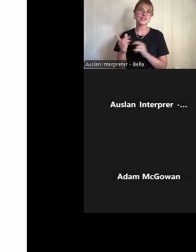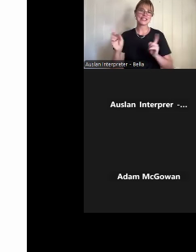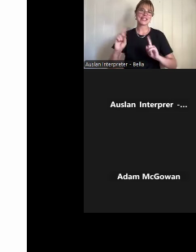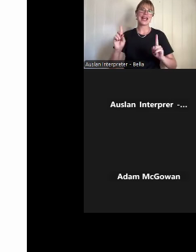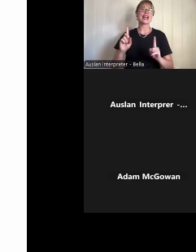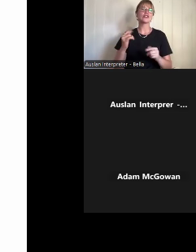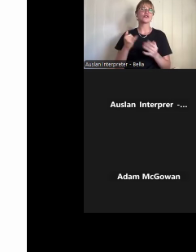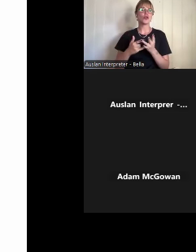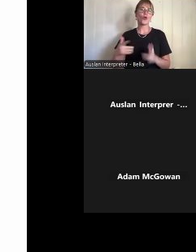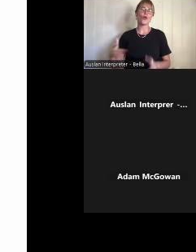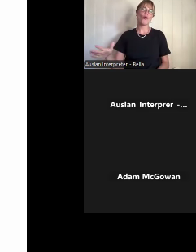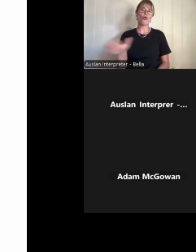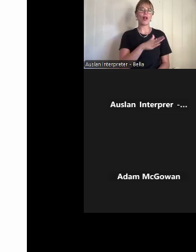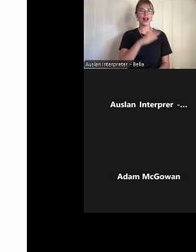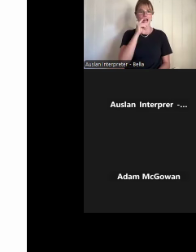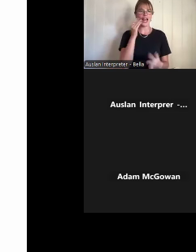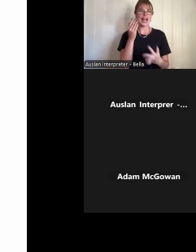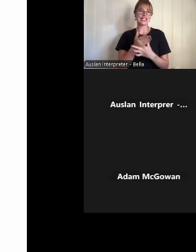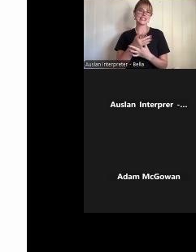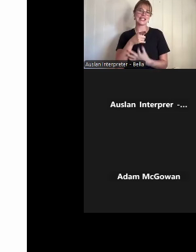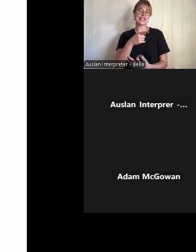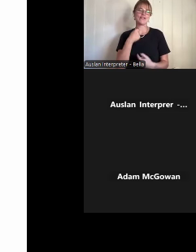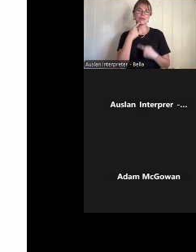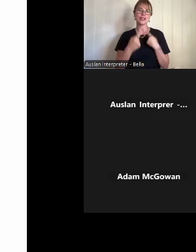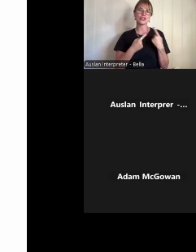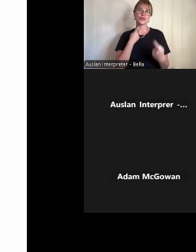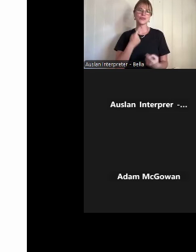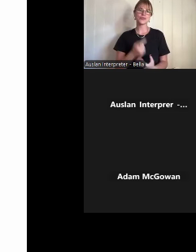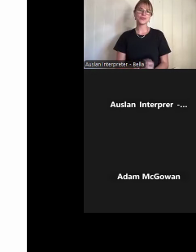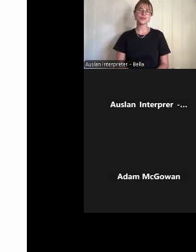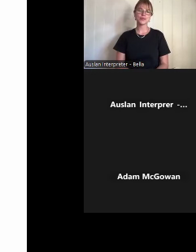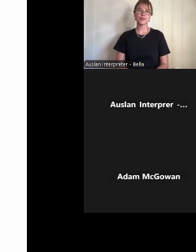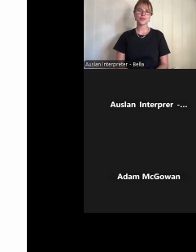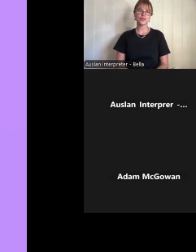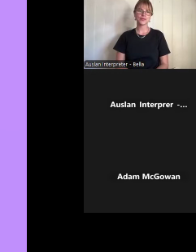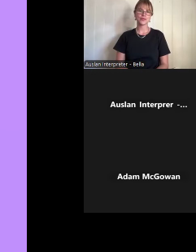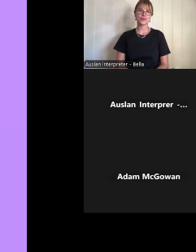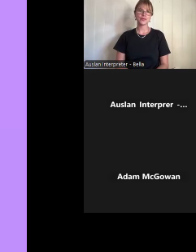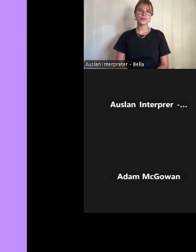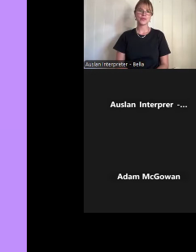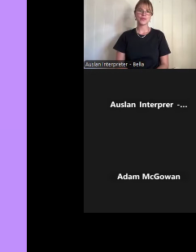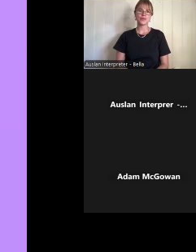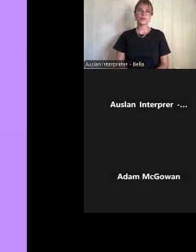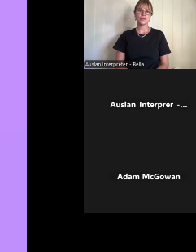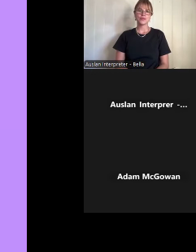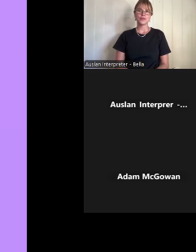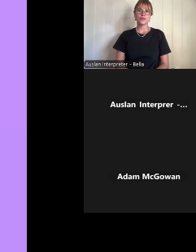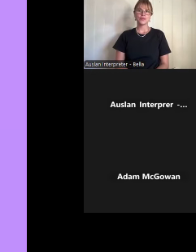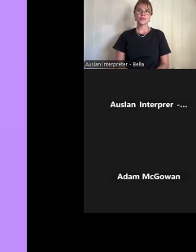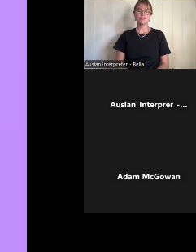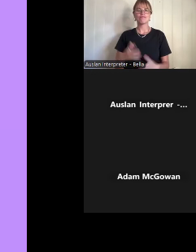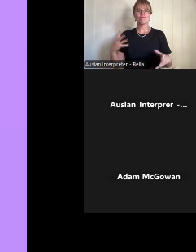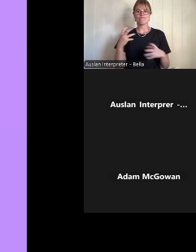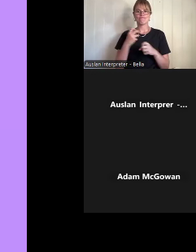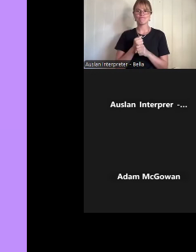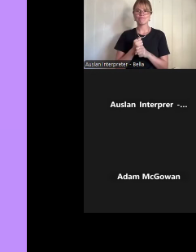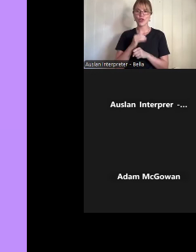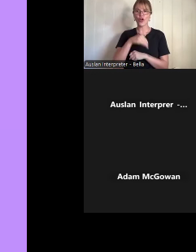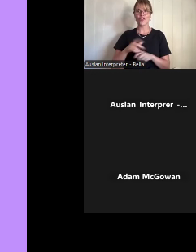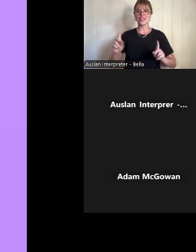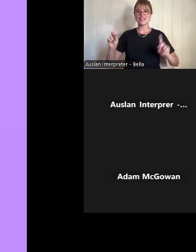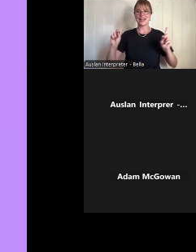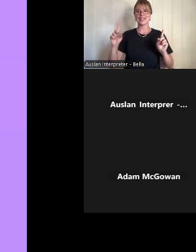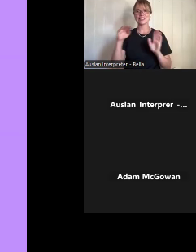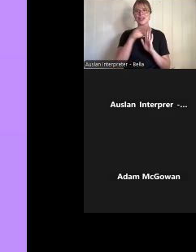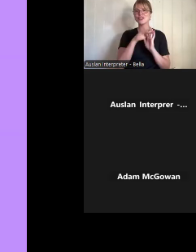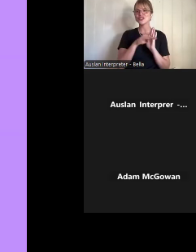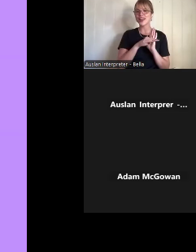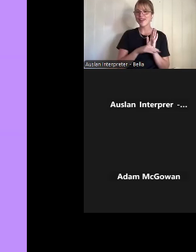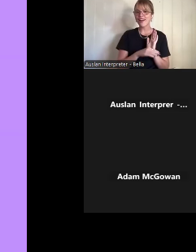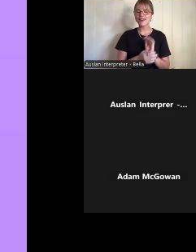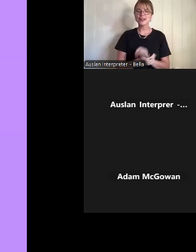has can access that content. Okay. Just a little overview of our agenda today. We're going to start